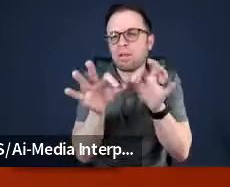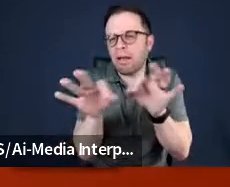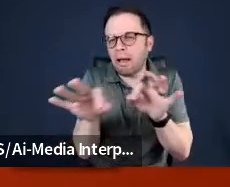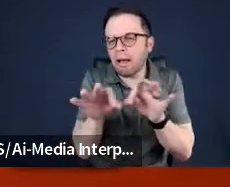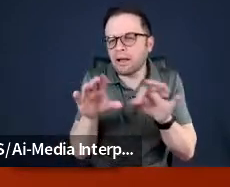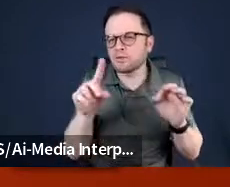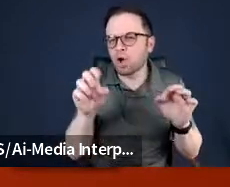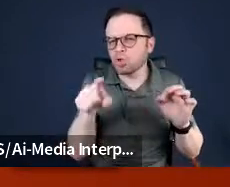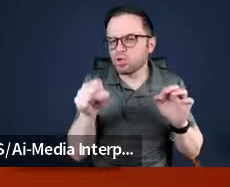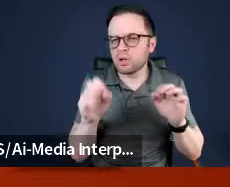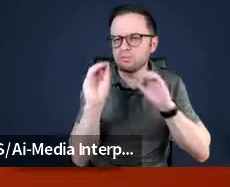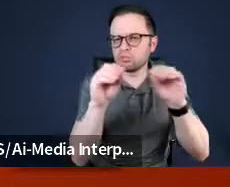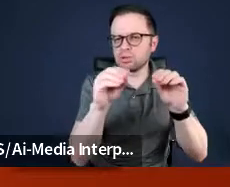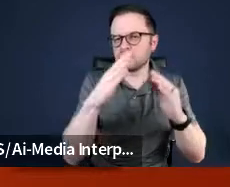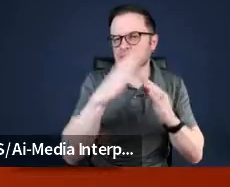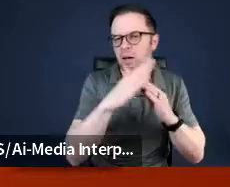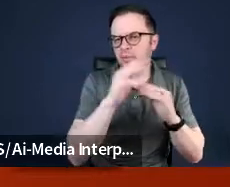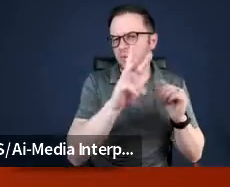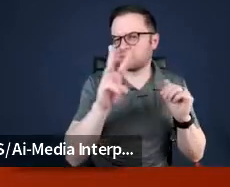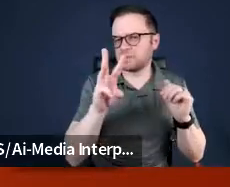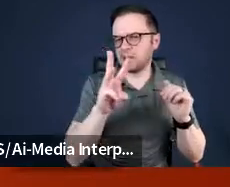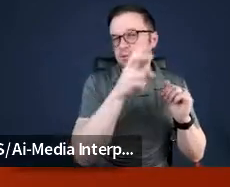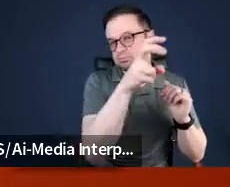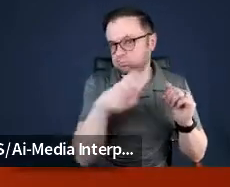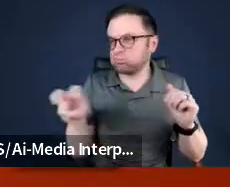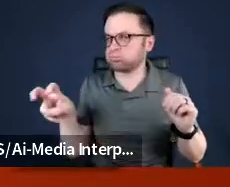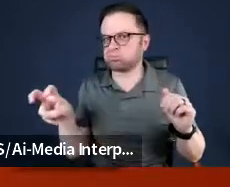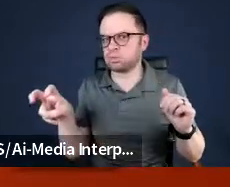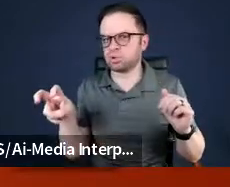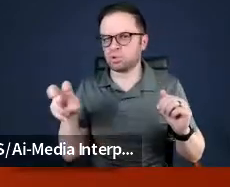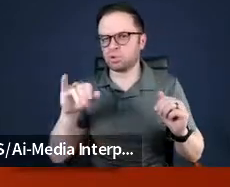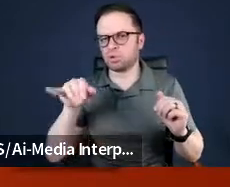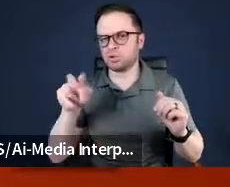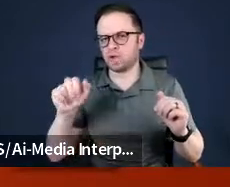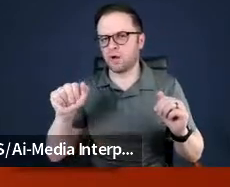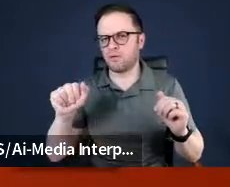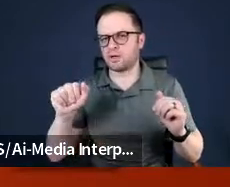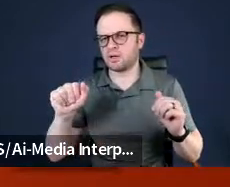where there is essentially a few lines of code that you can enter at the top of your webpage